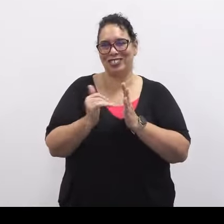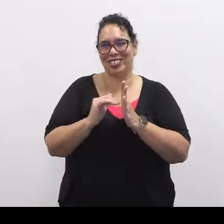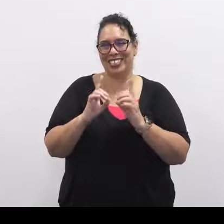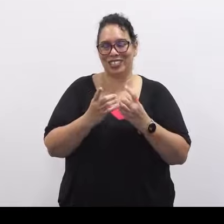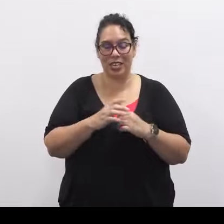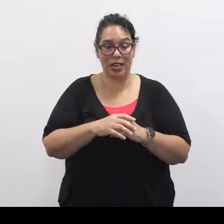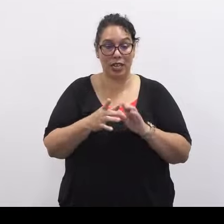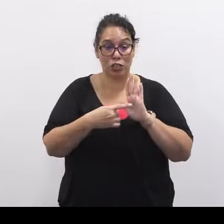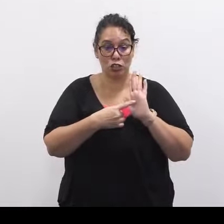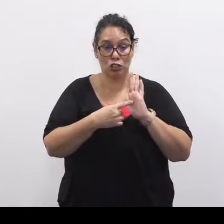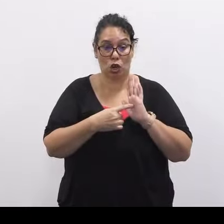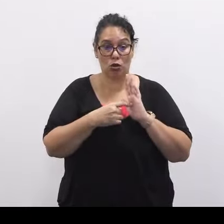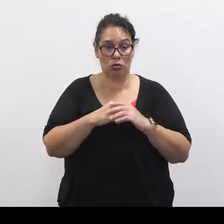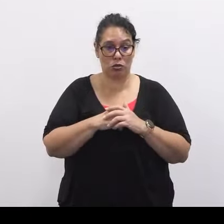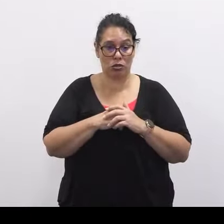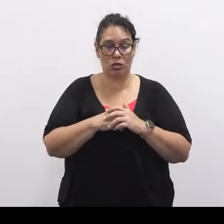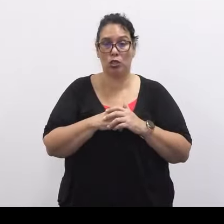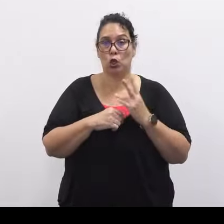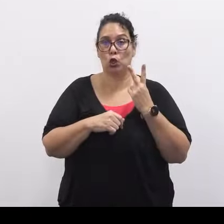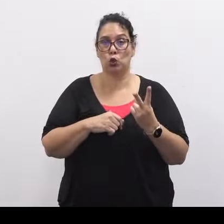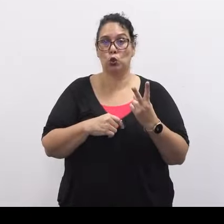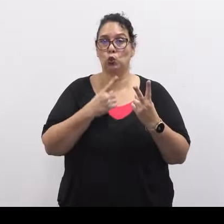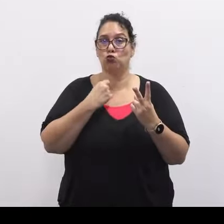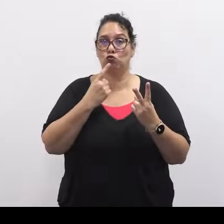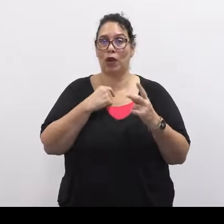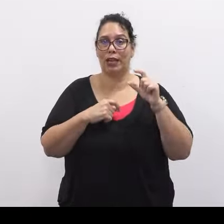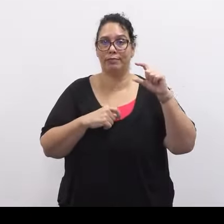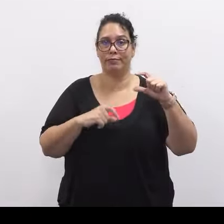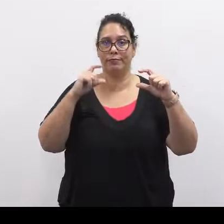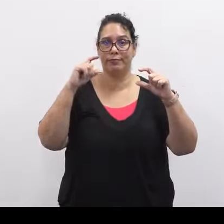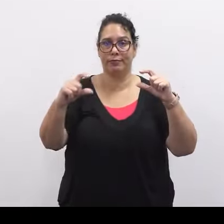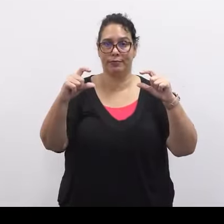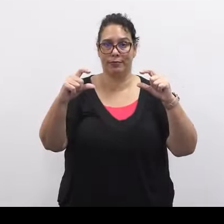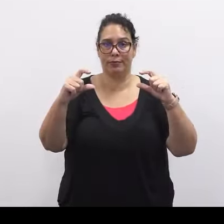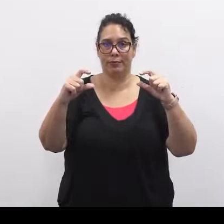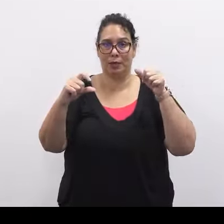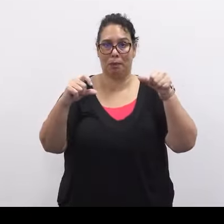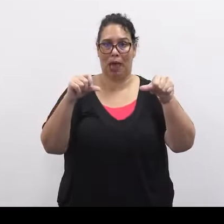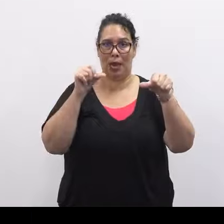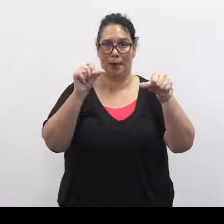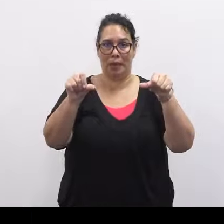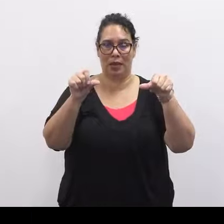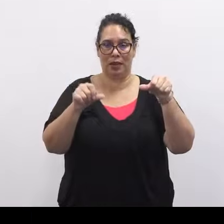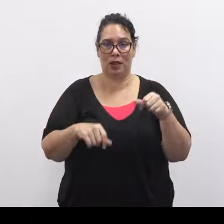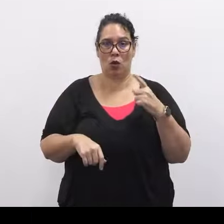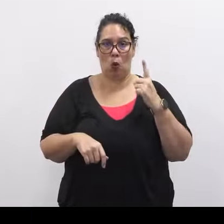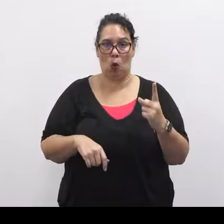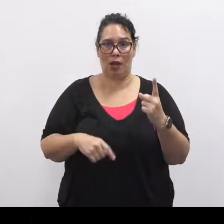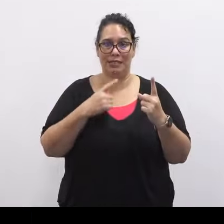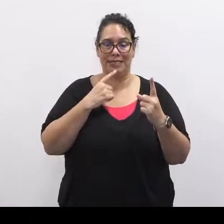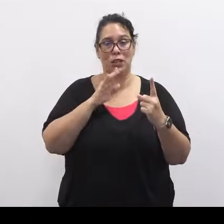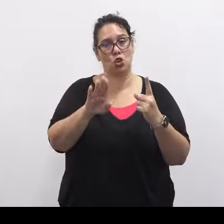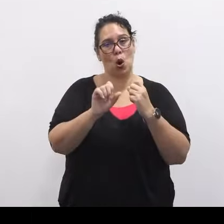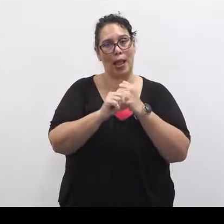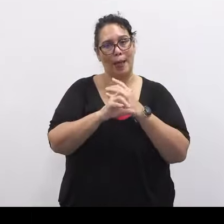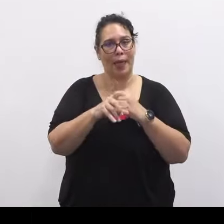and it shows two red buttons. One that says your input is needed. And the second is